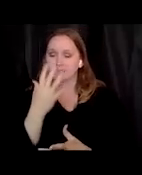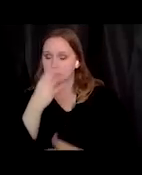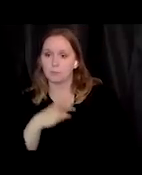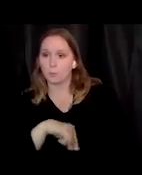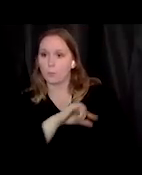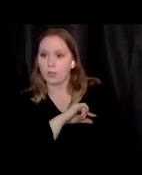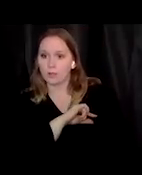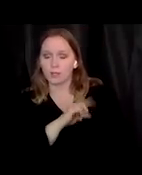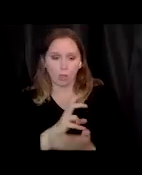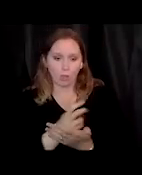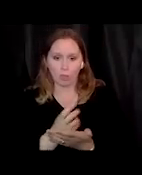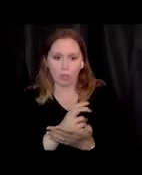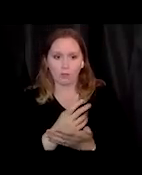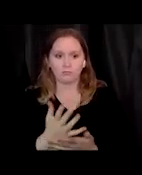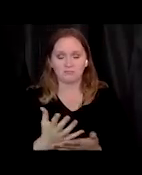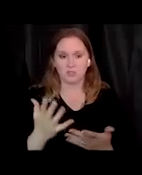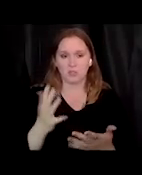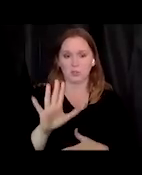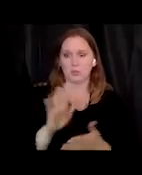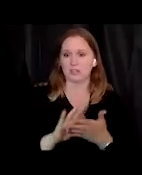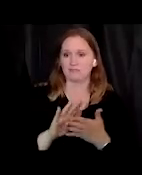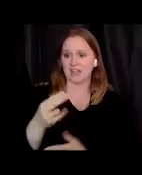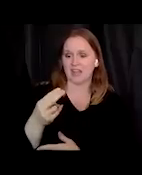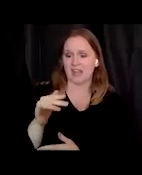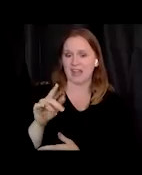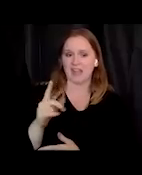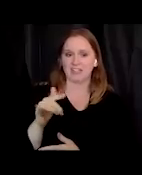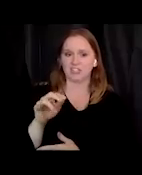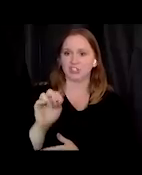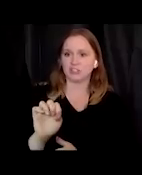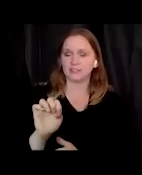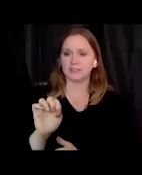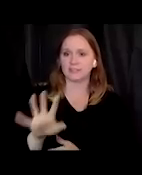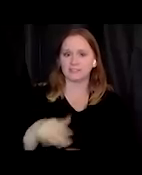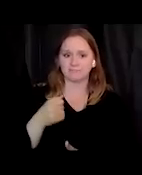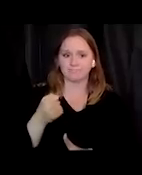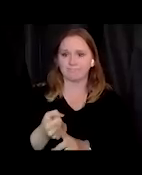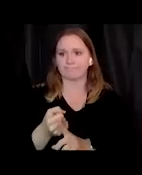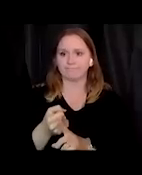Your hygiene may be impacted because you can't assess these things in order to help yourself with your hygiene.